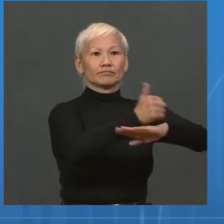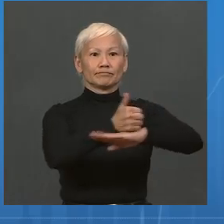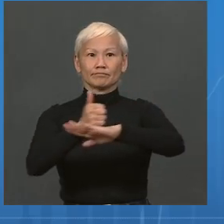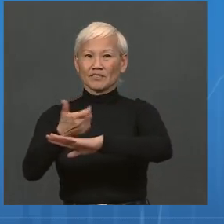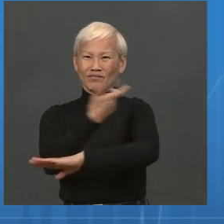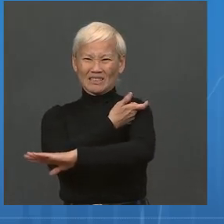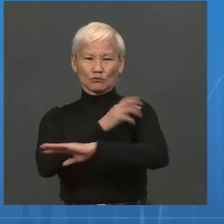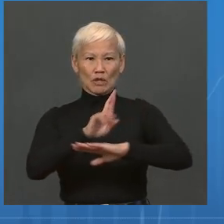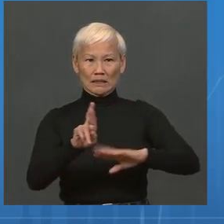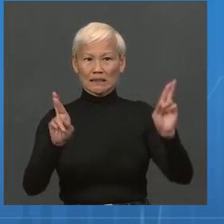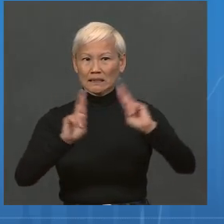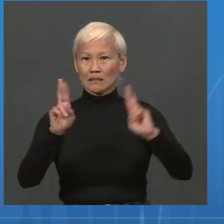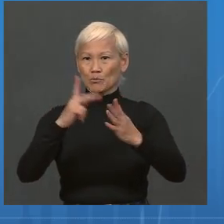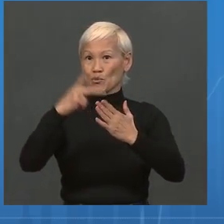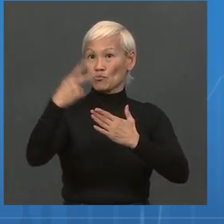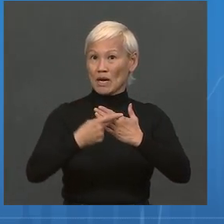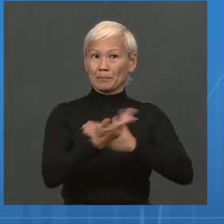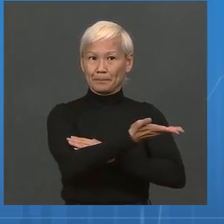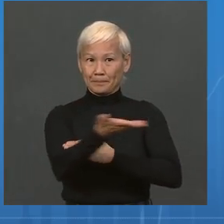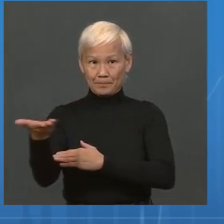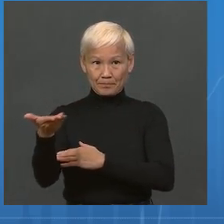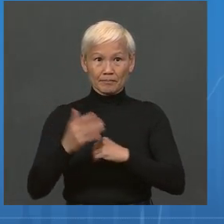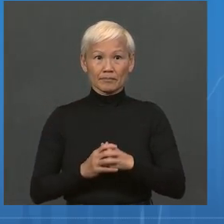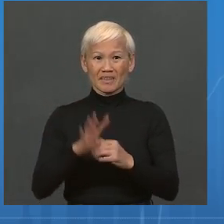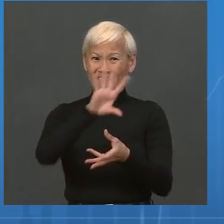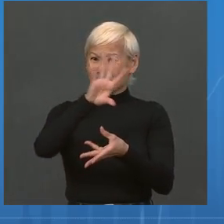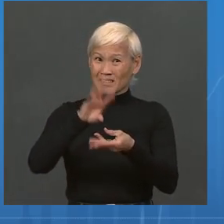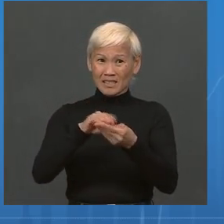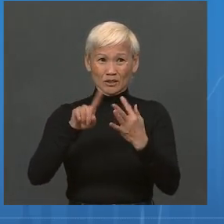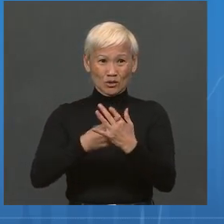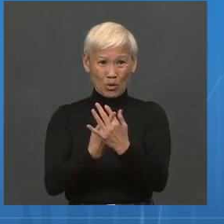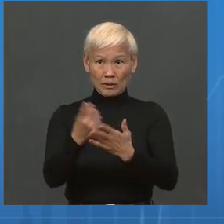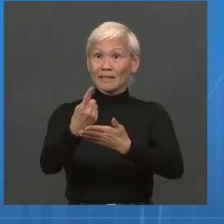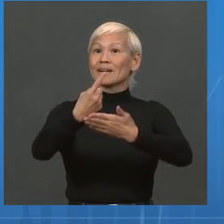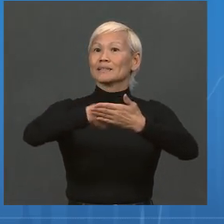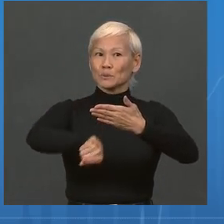Altogether, starting next week, parents will have approximately 20,000 trusted